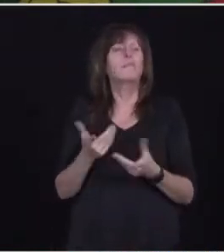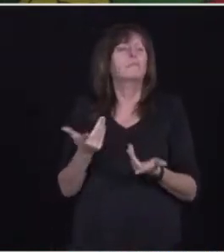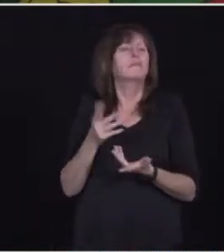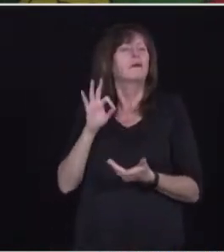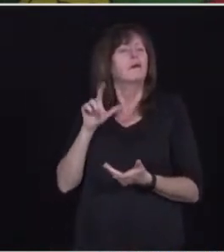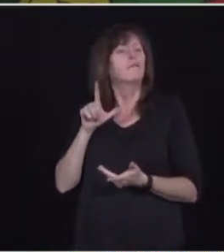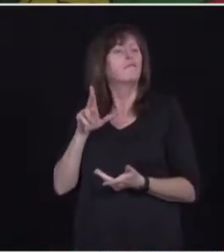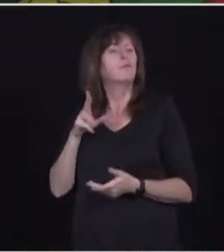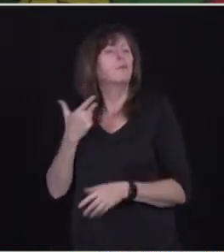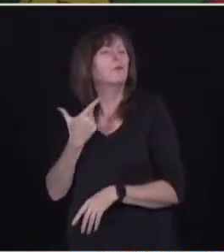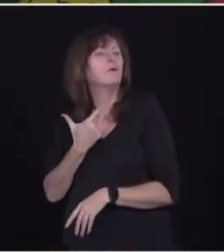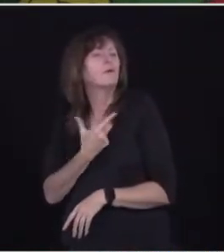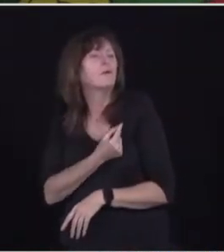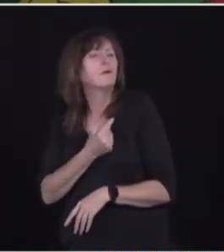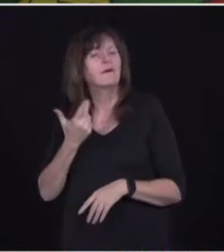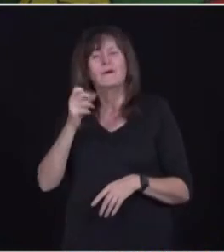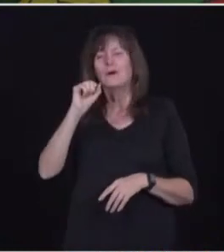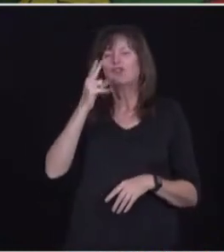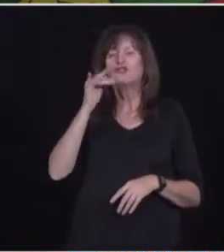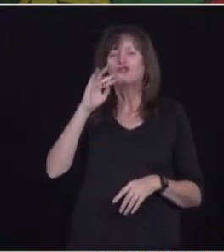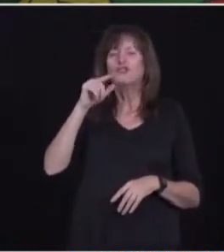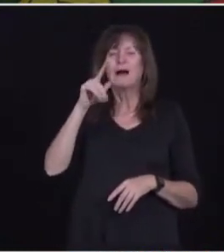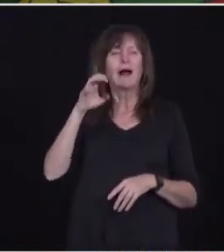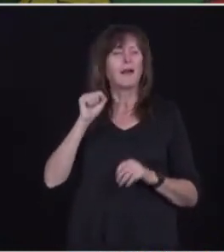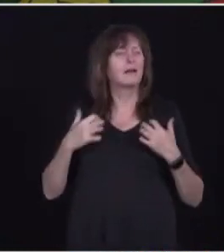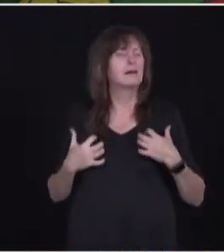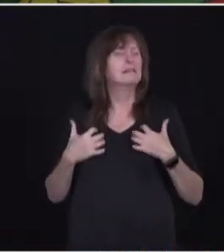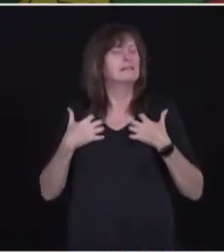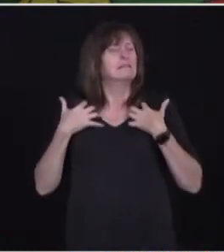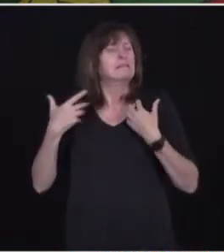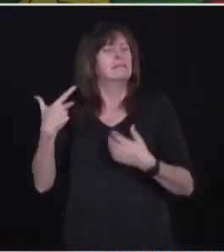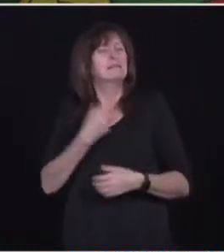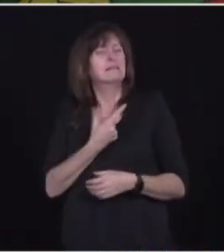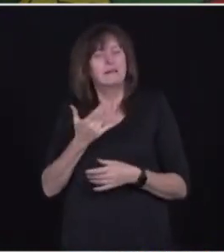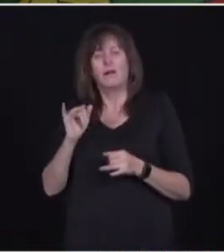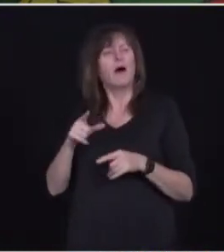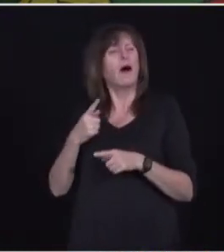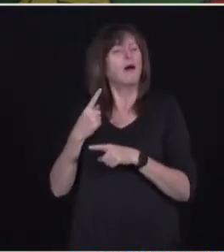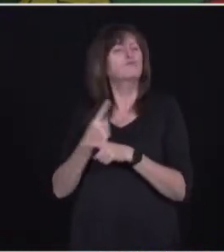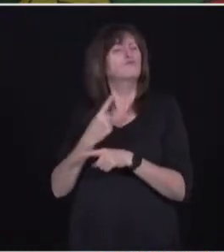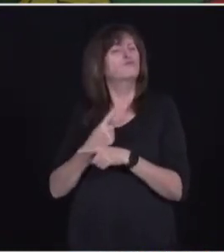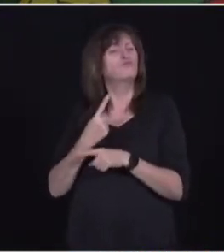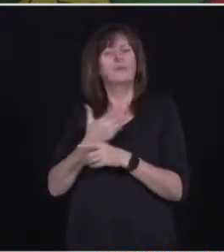same time, is what I would call a steady state, and that is when we want to turn the